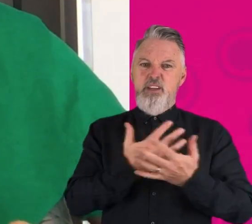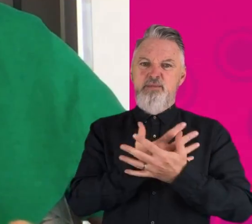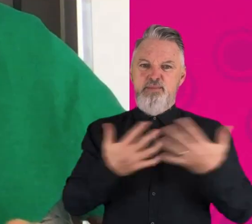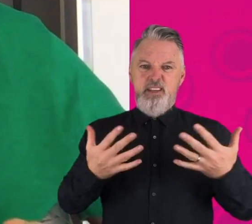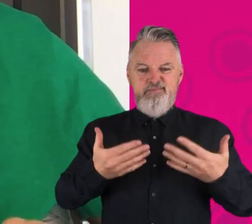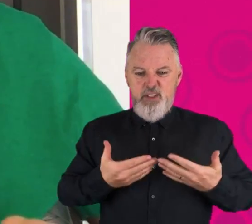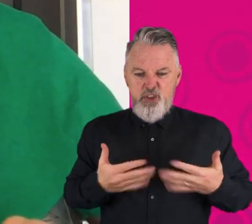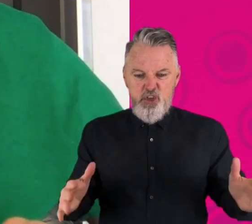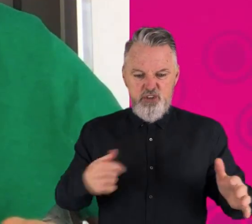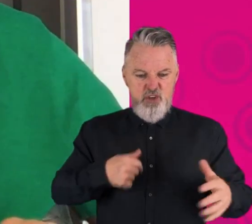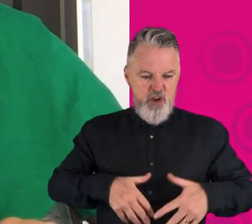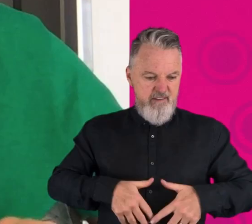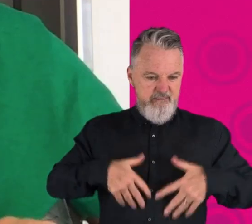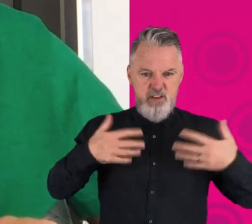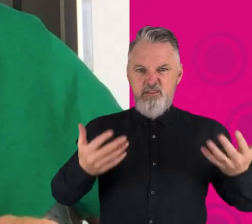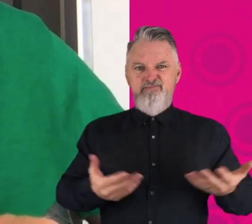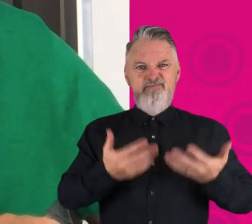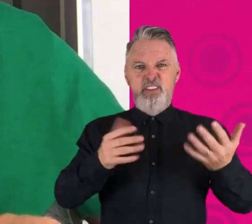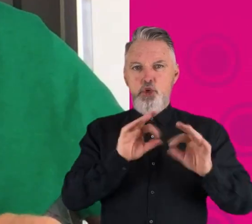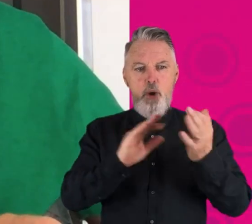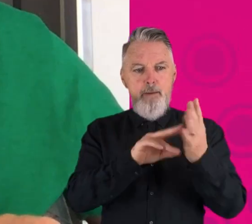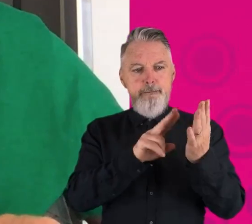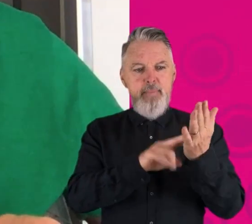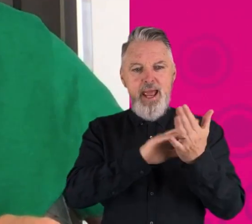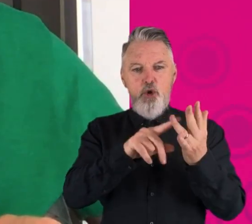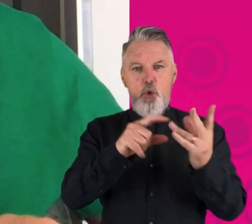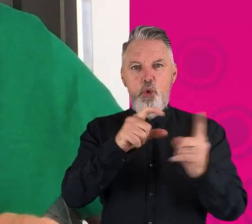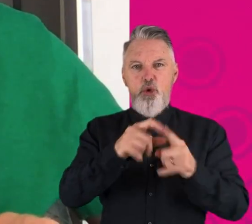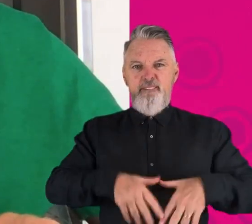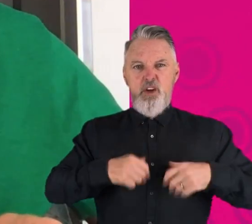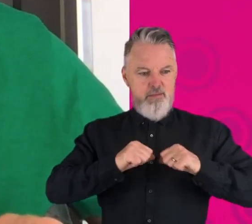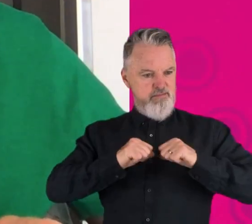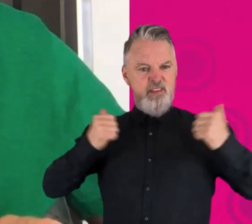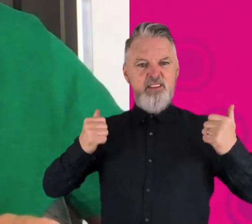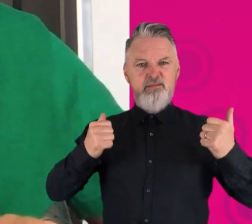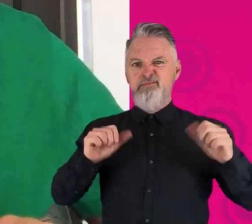It feels like I lost a sense of my manhood, and my masculinity, and to be honest, that sucks.